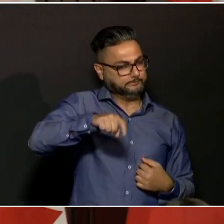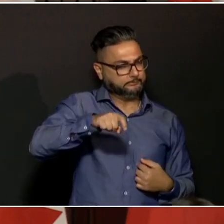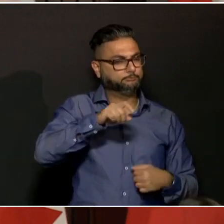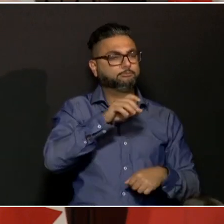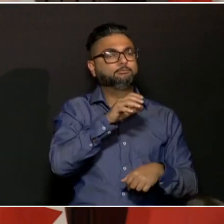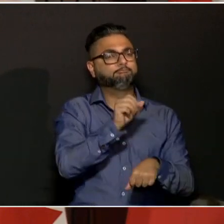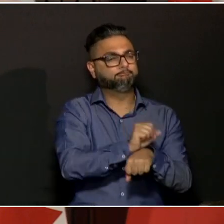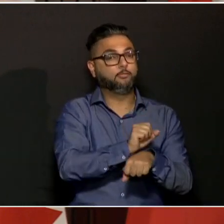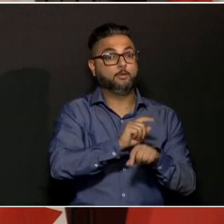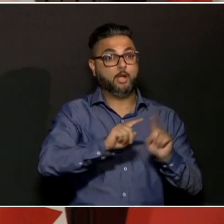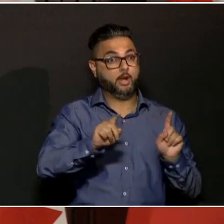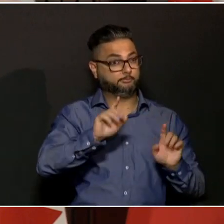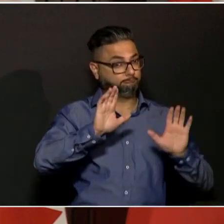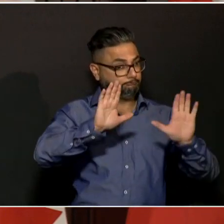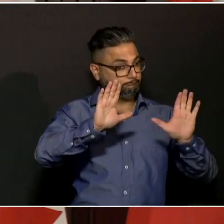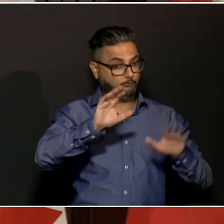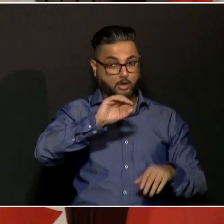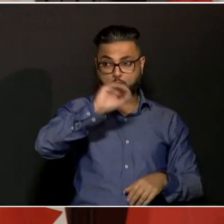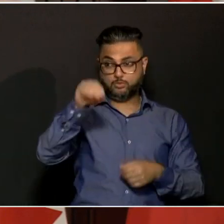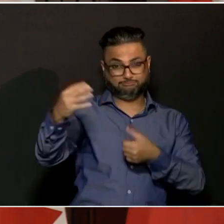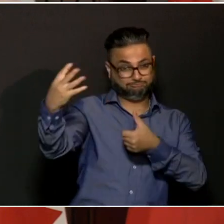they played a role in